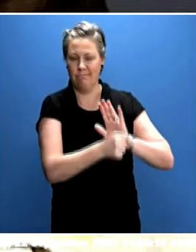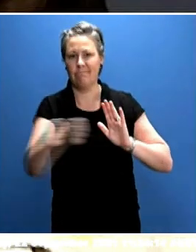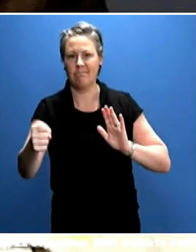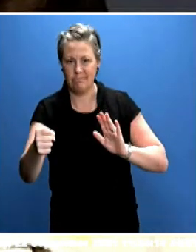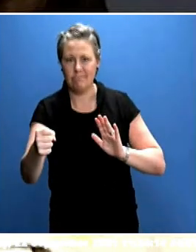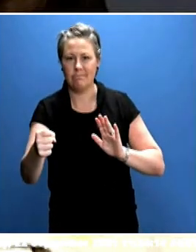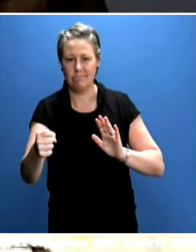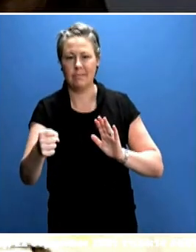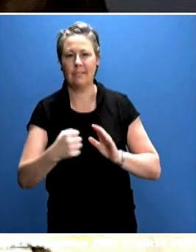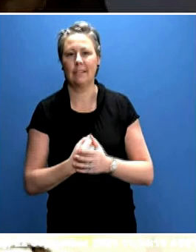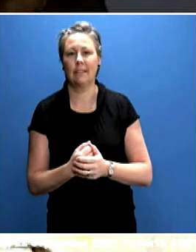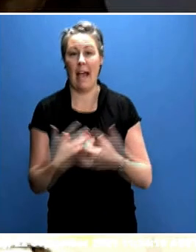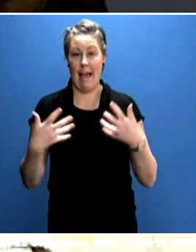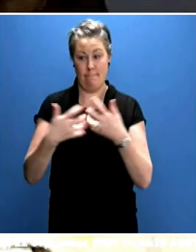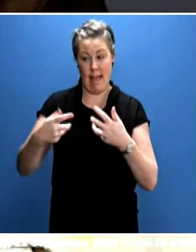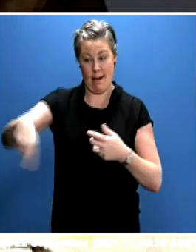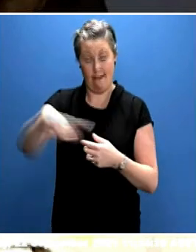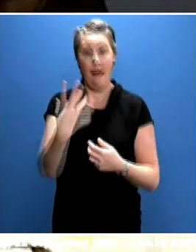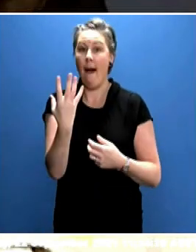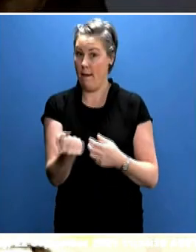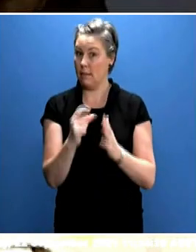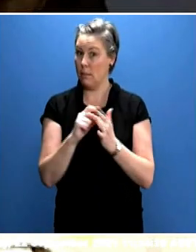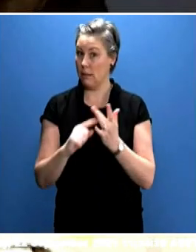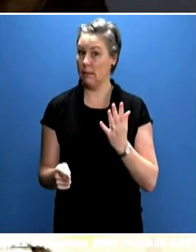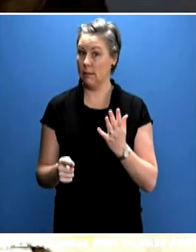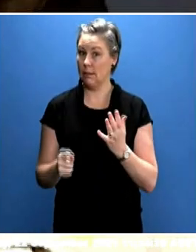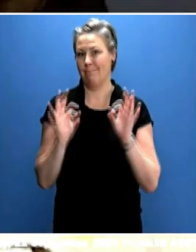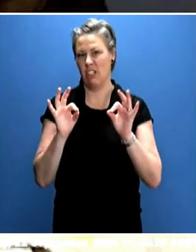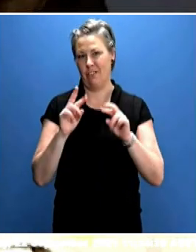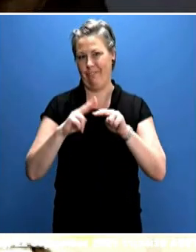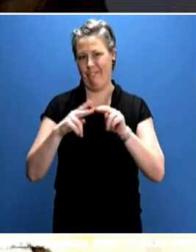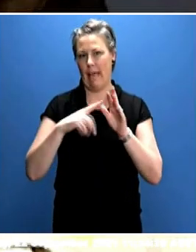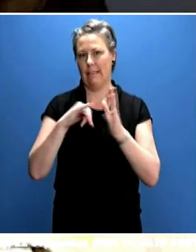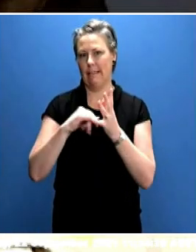Many of them have disabilities, in particular FASD and other